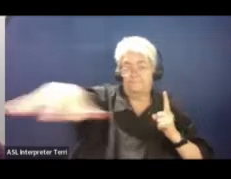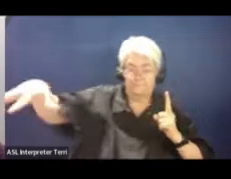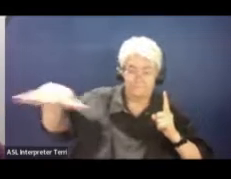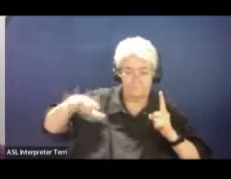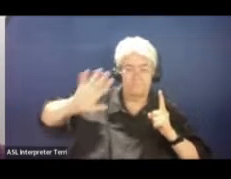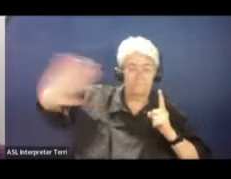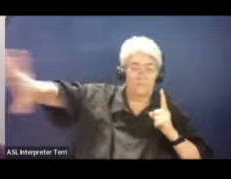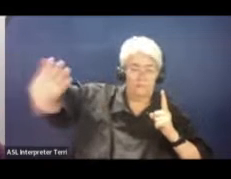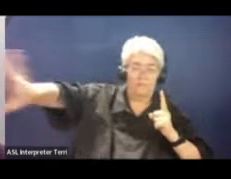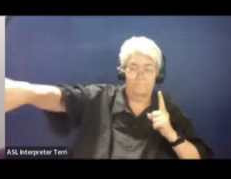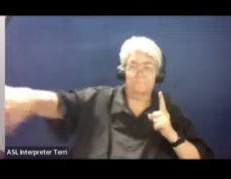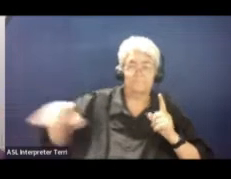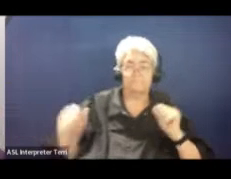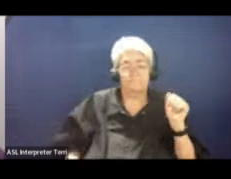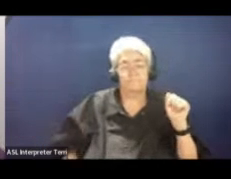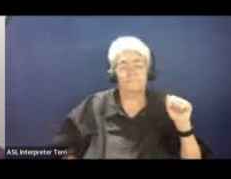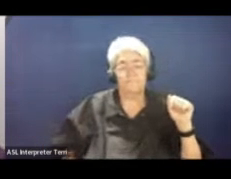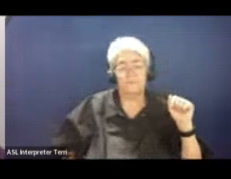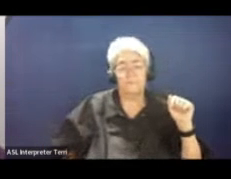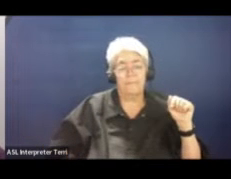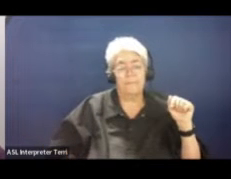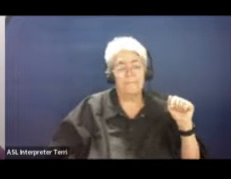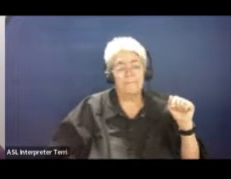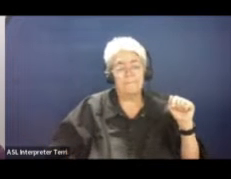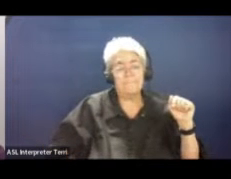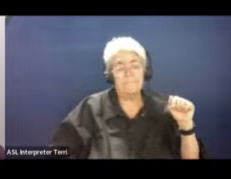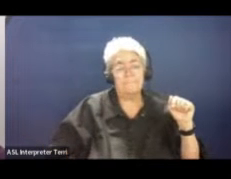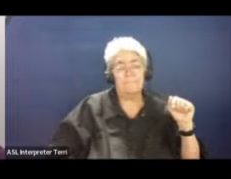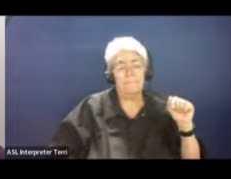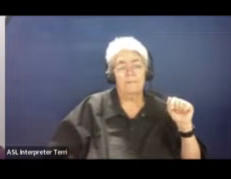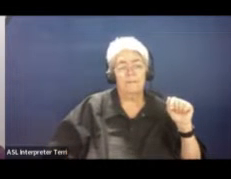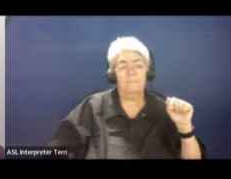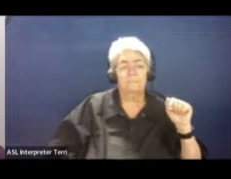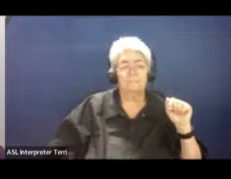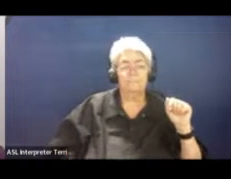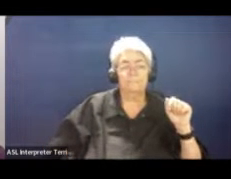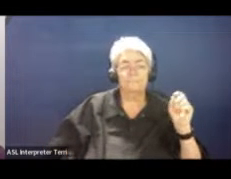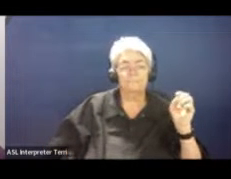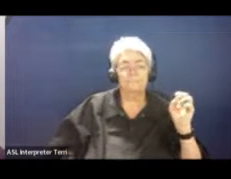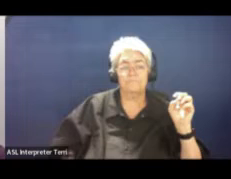are also incarcerated. In